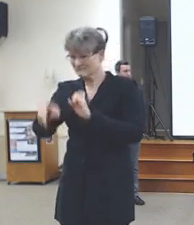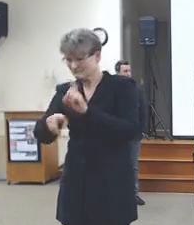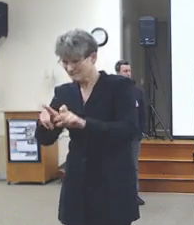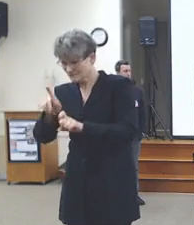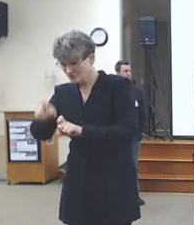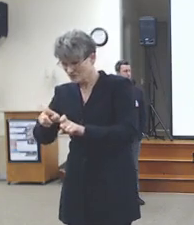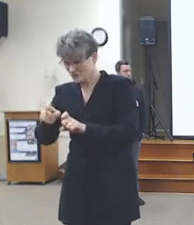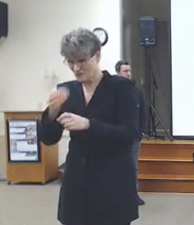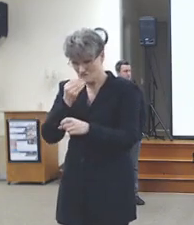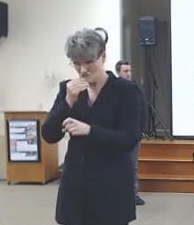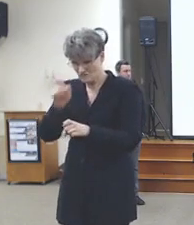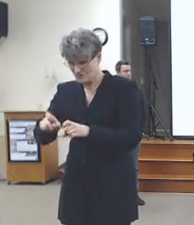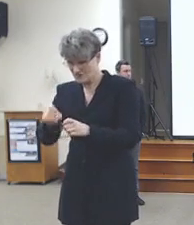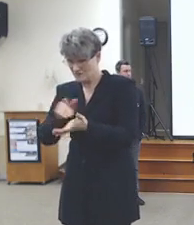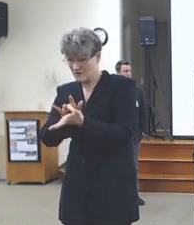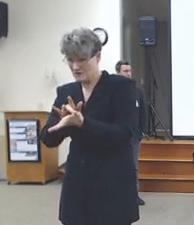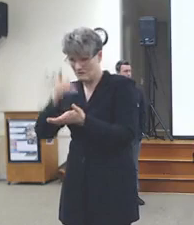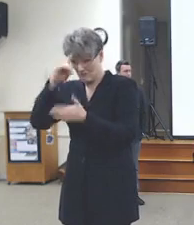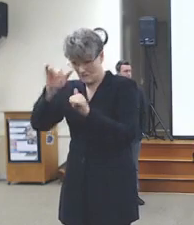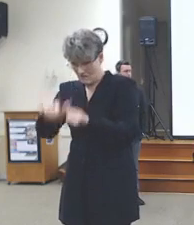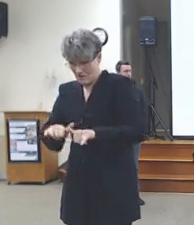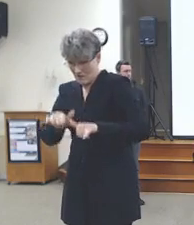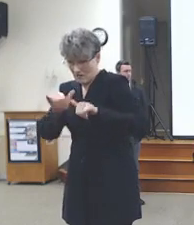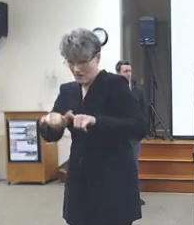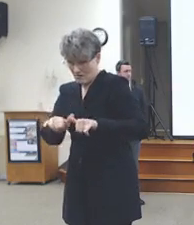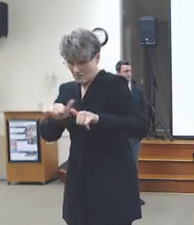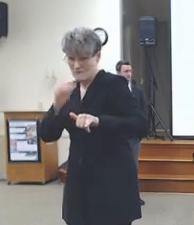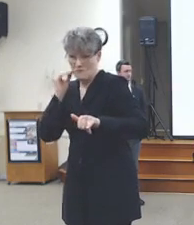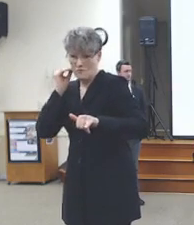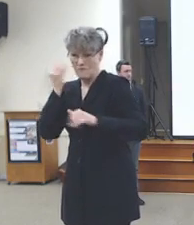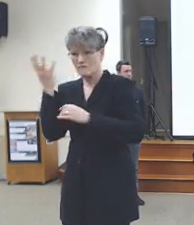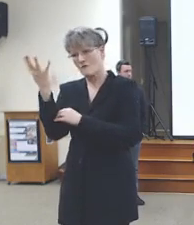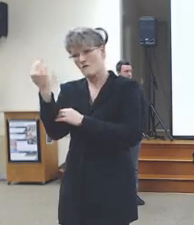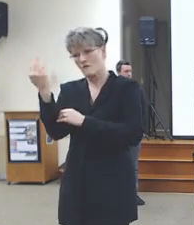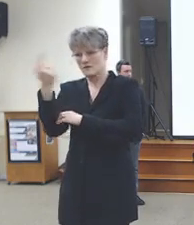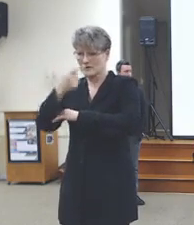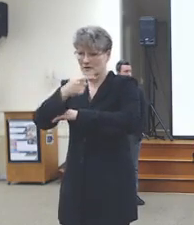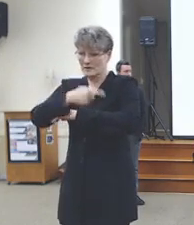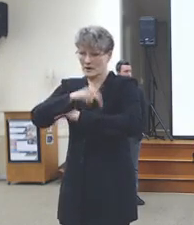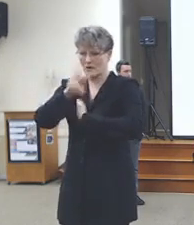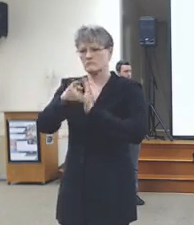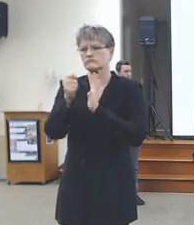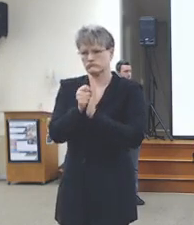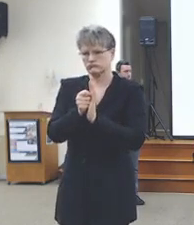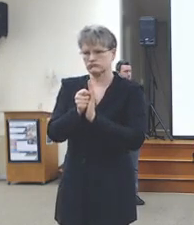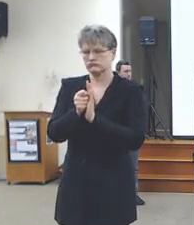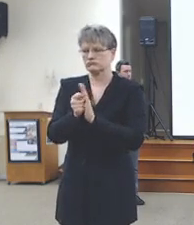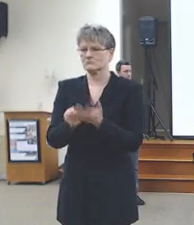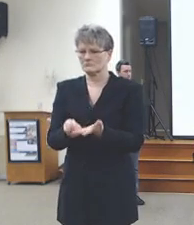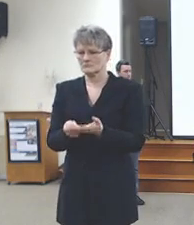need to be at home for that 14-day period. There are nurses so of course